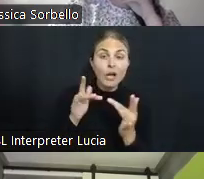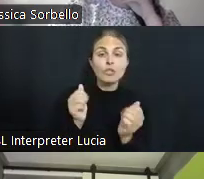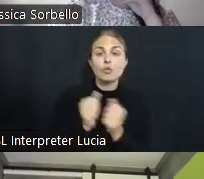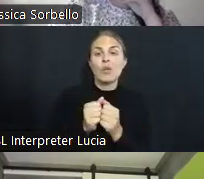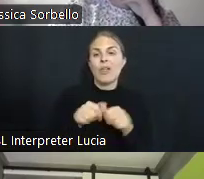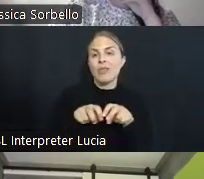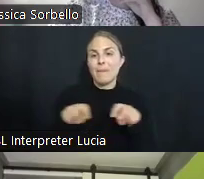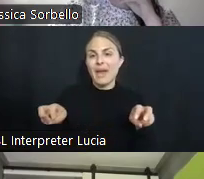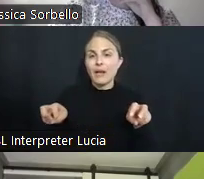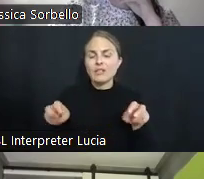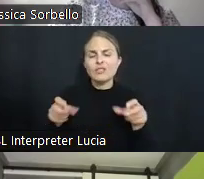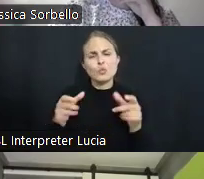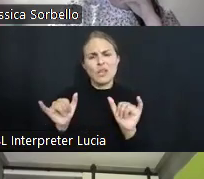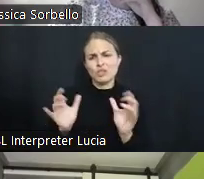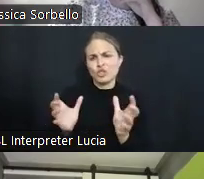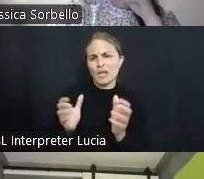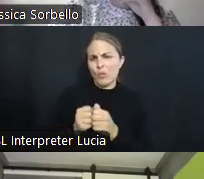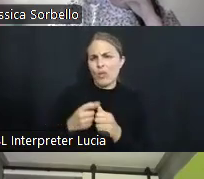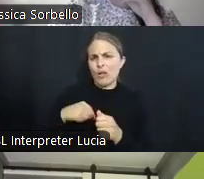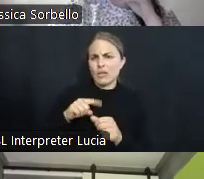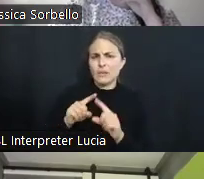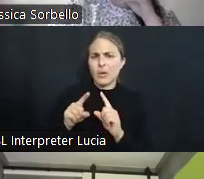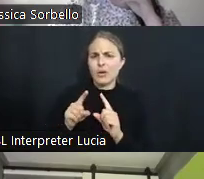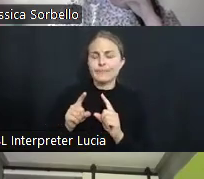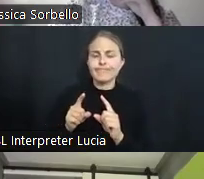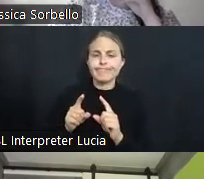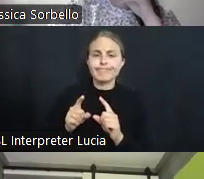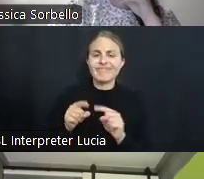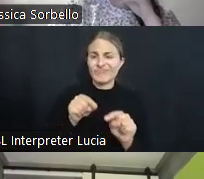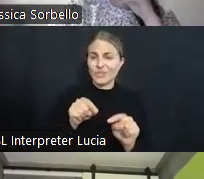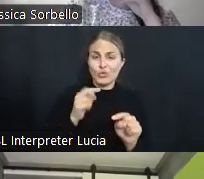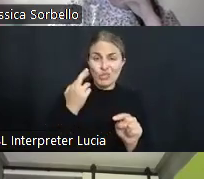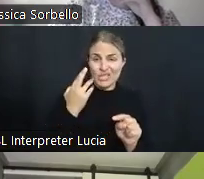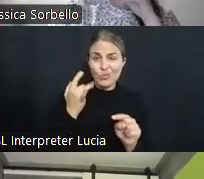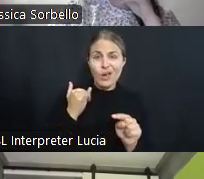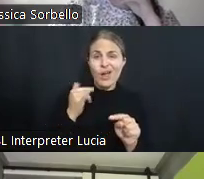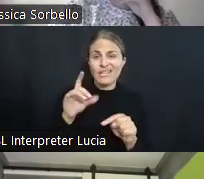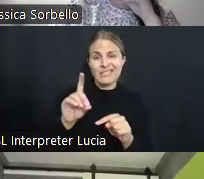This is for screen reader accessibility accommodations.